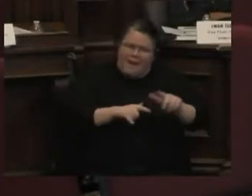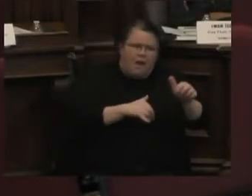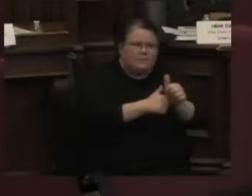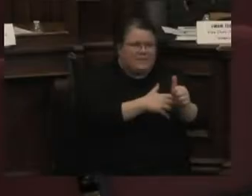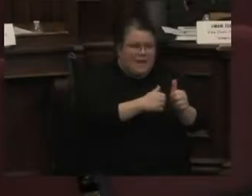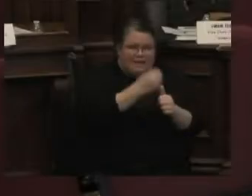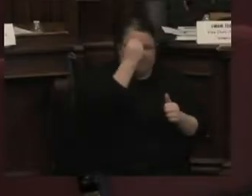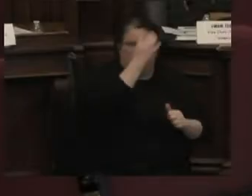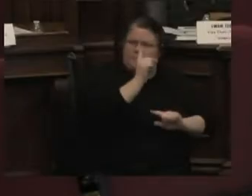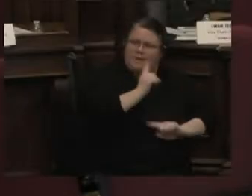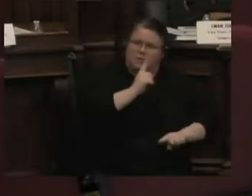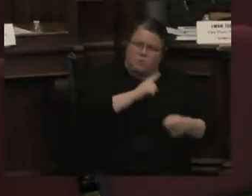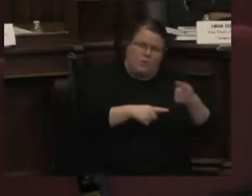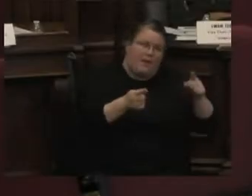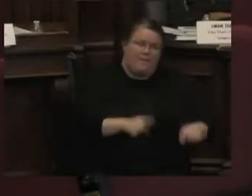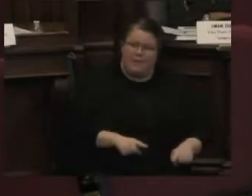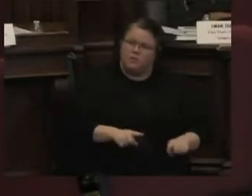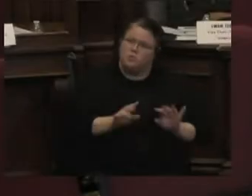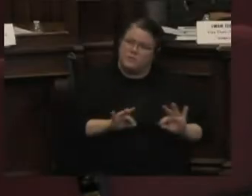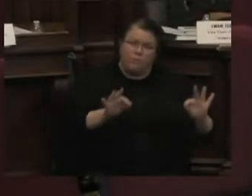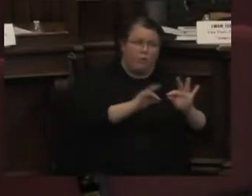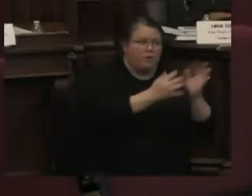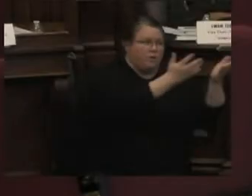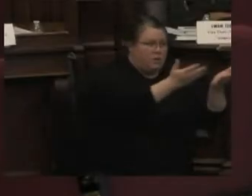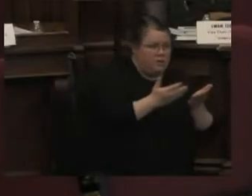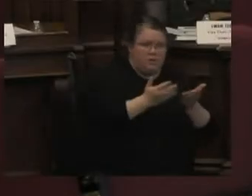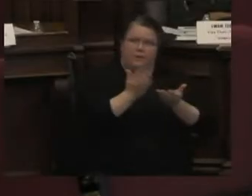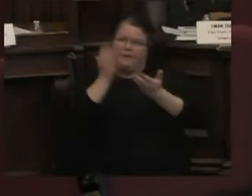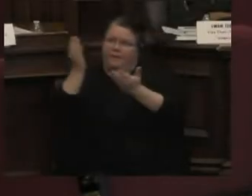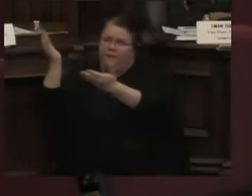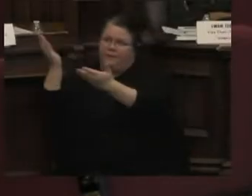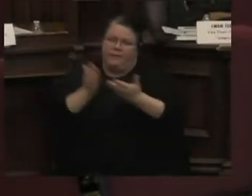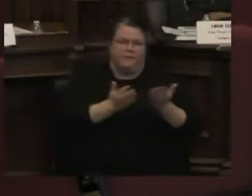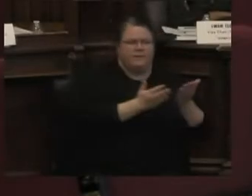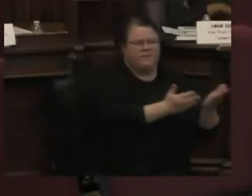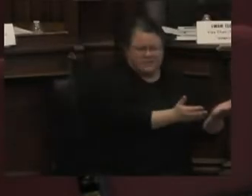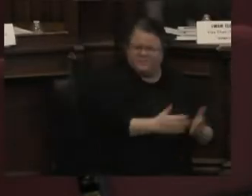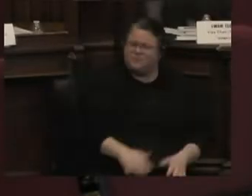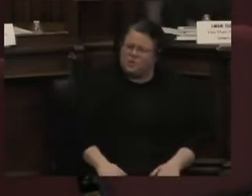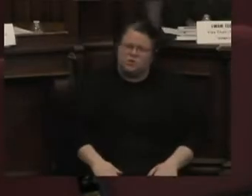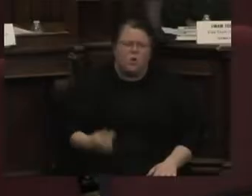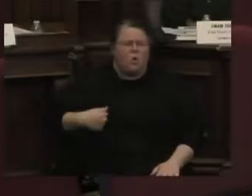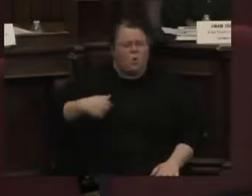we have no ability to be able to provide our complainants